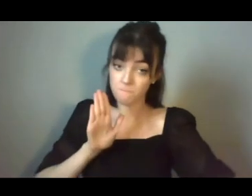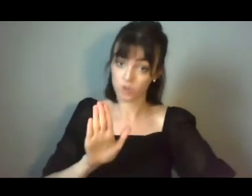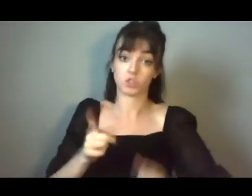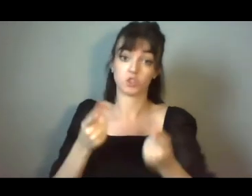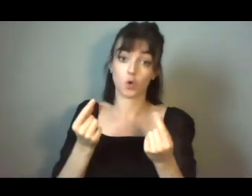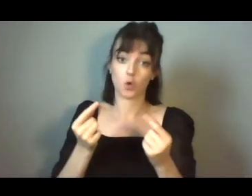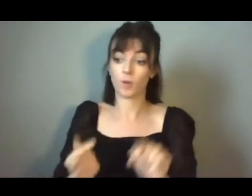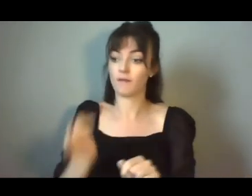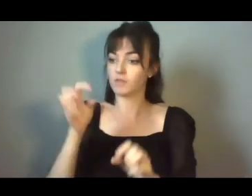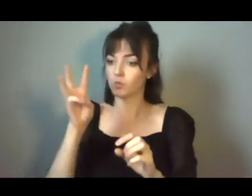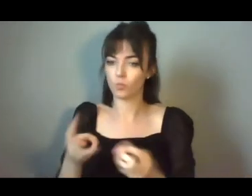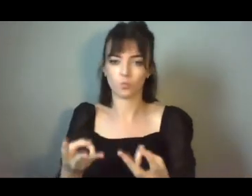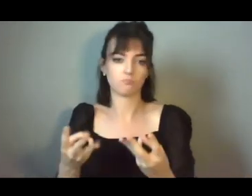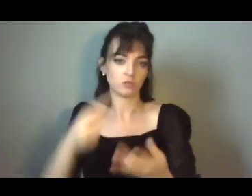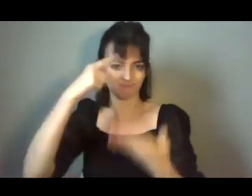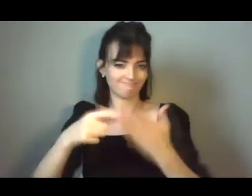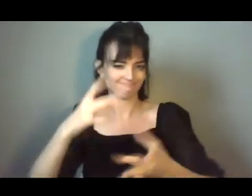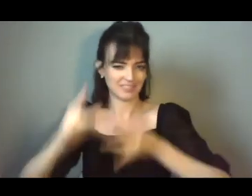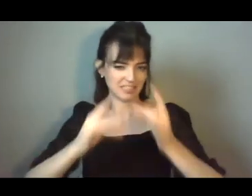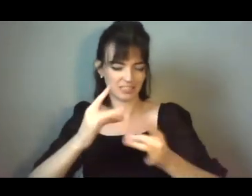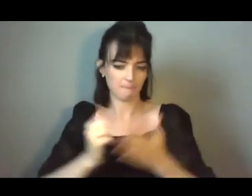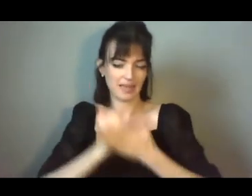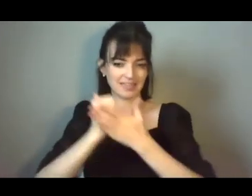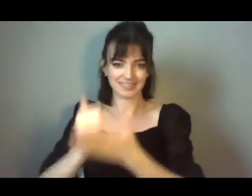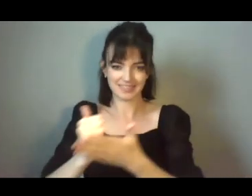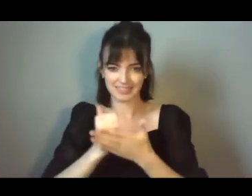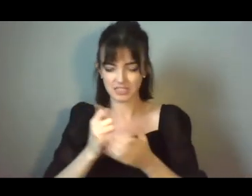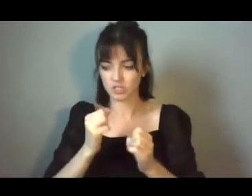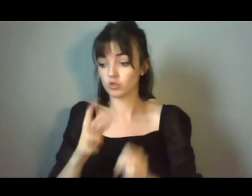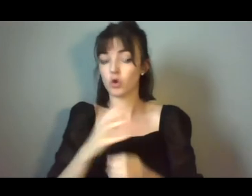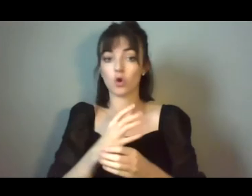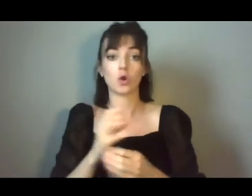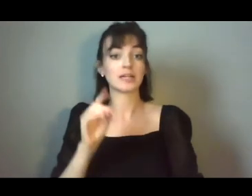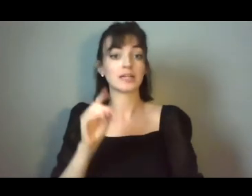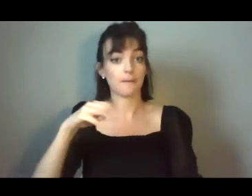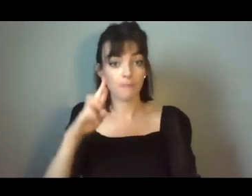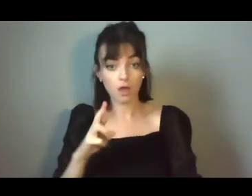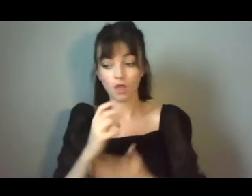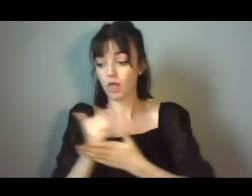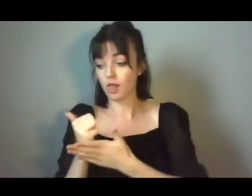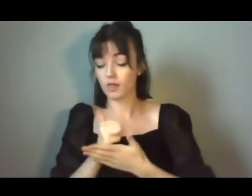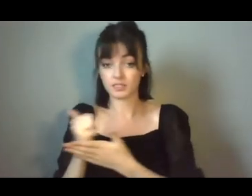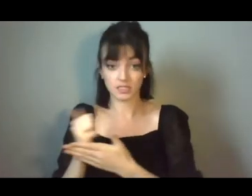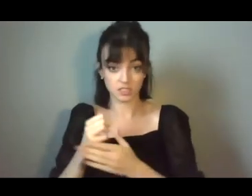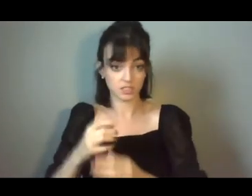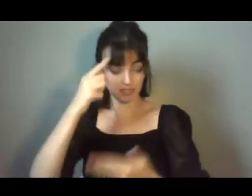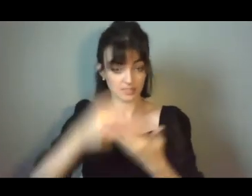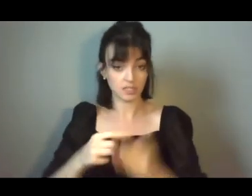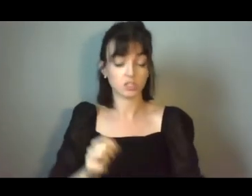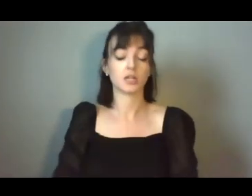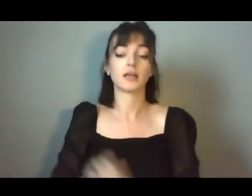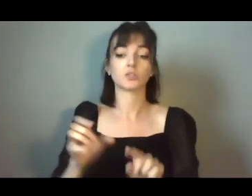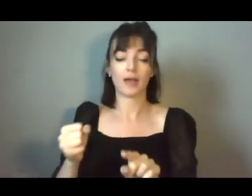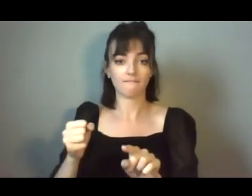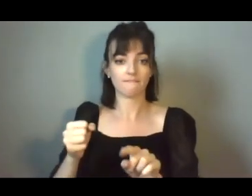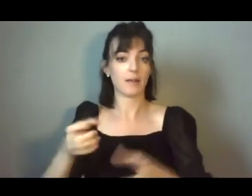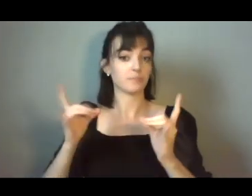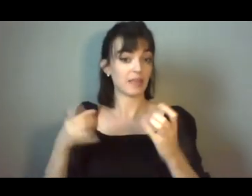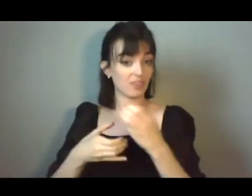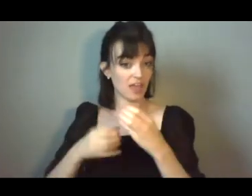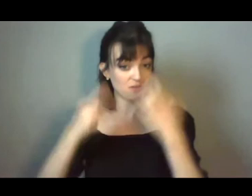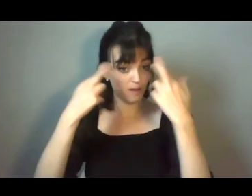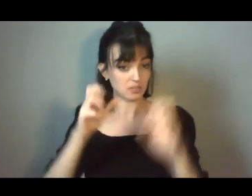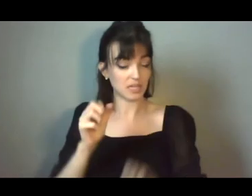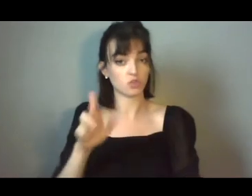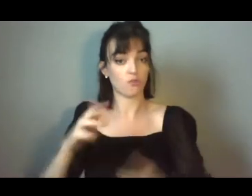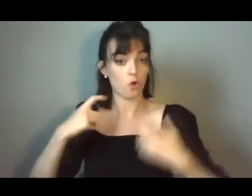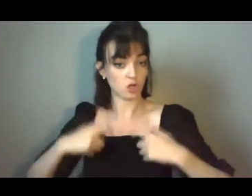in the role of decision making assistant, co decision maker. But guidance will be available,